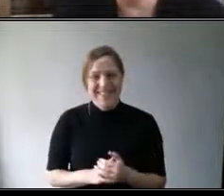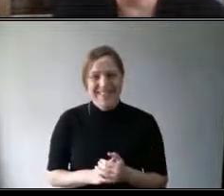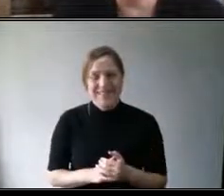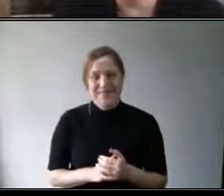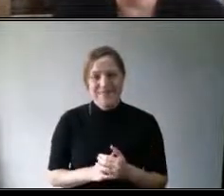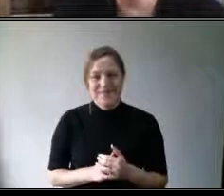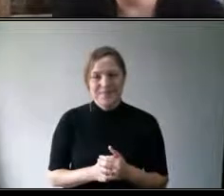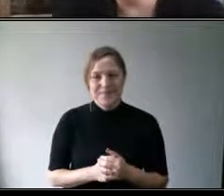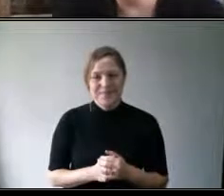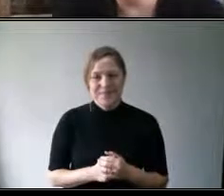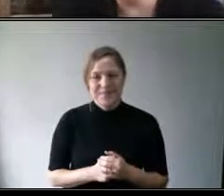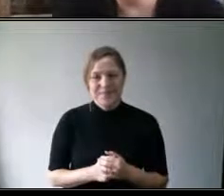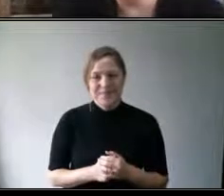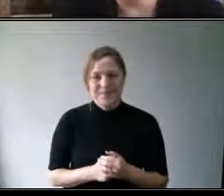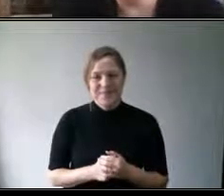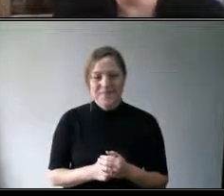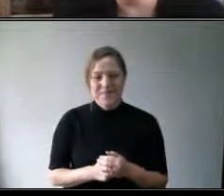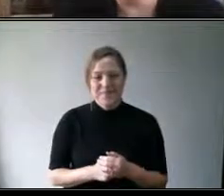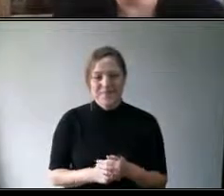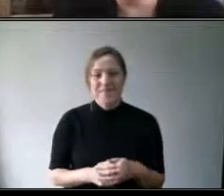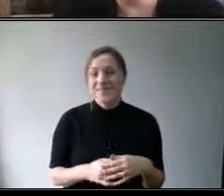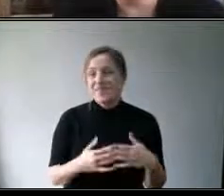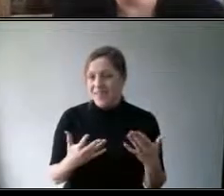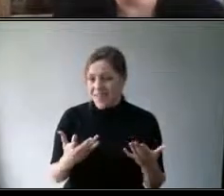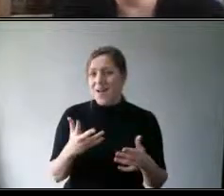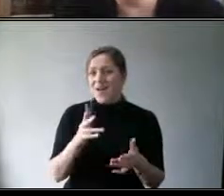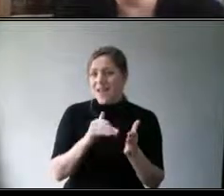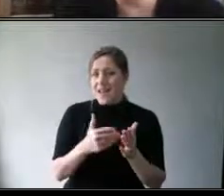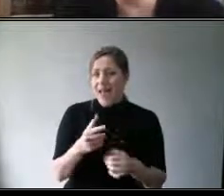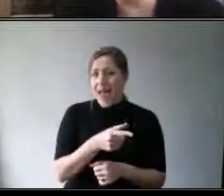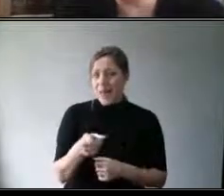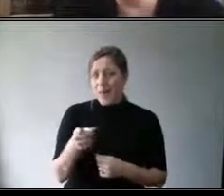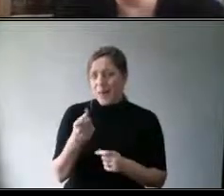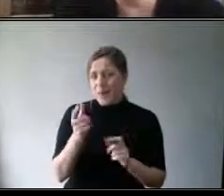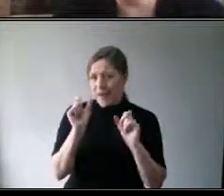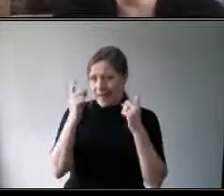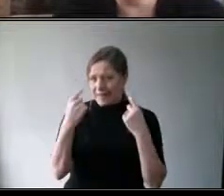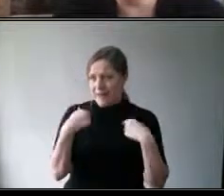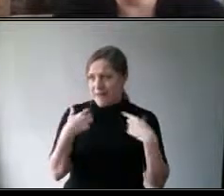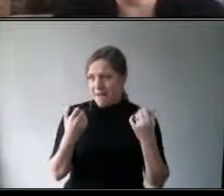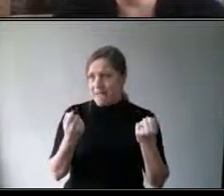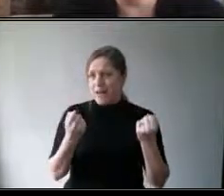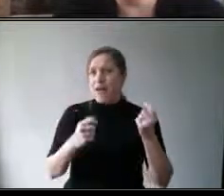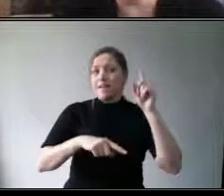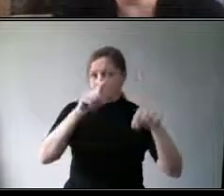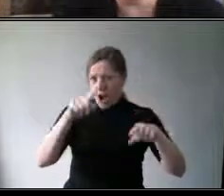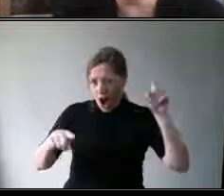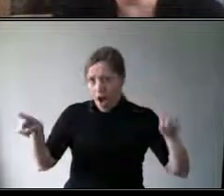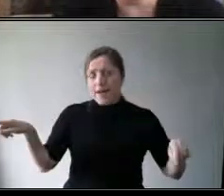to you're probably getting a really good sense of the the variety of internships um that